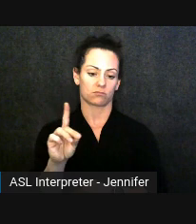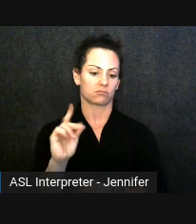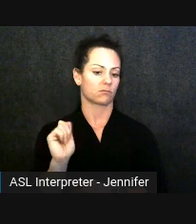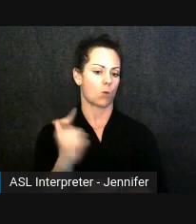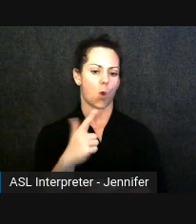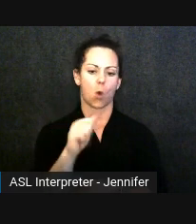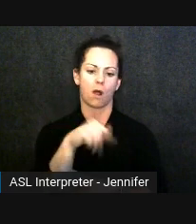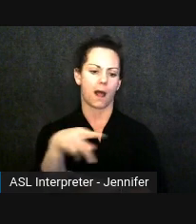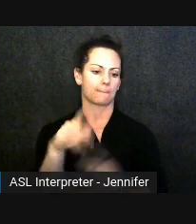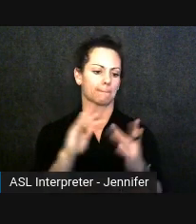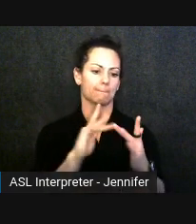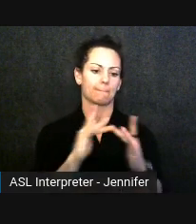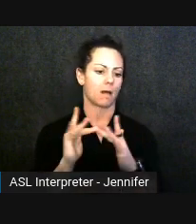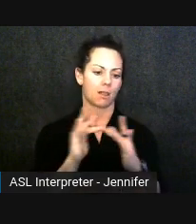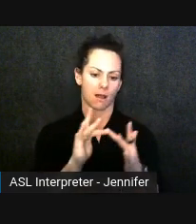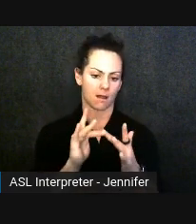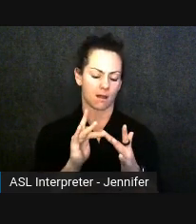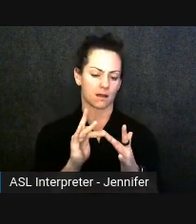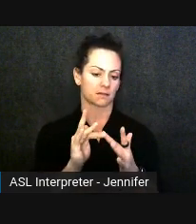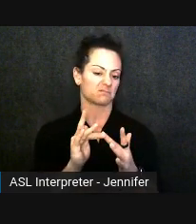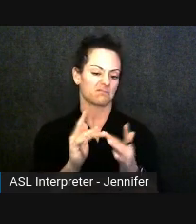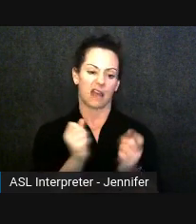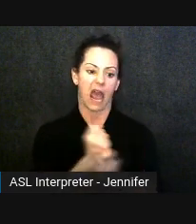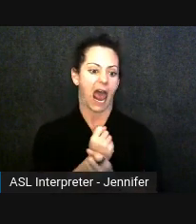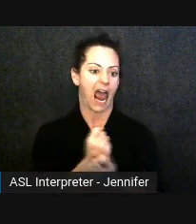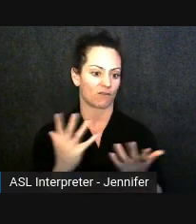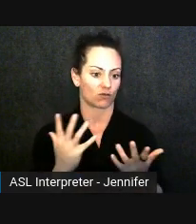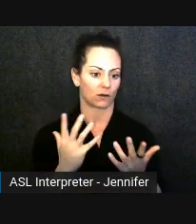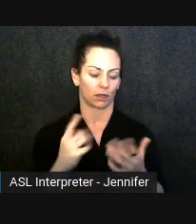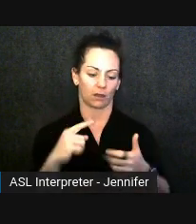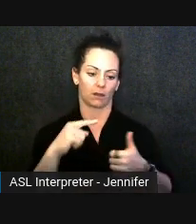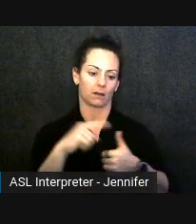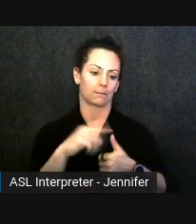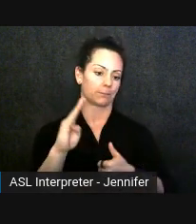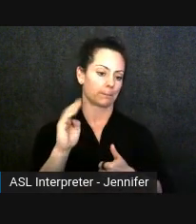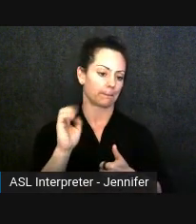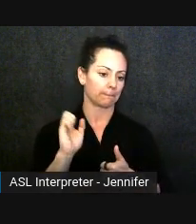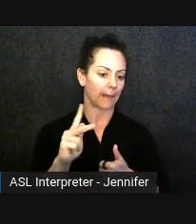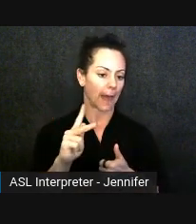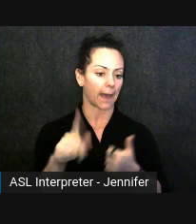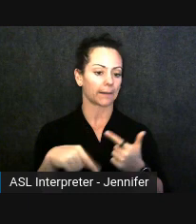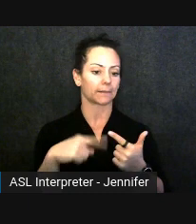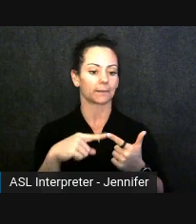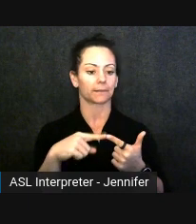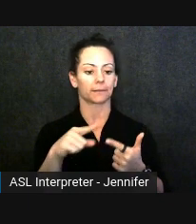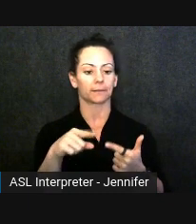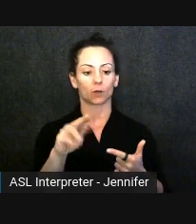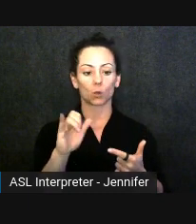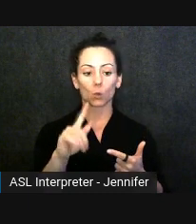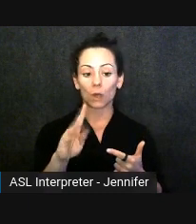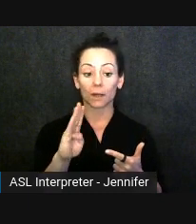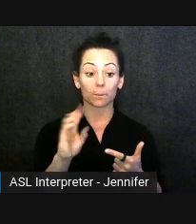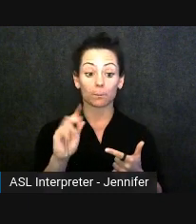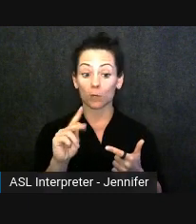Everything from our banks, you know, QuickBooks, Adobe's Creative Cloud.